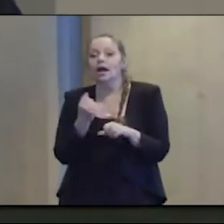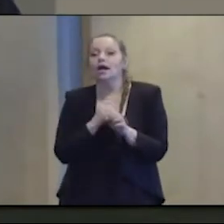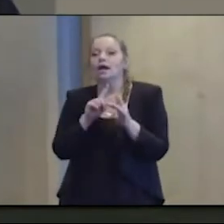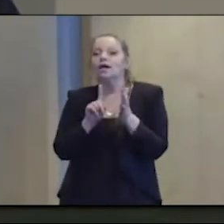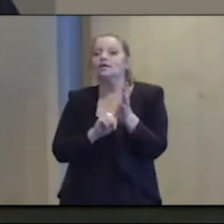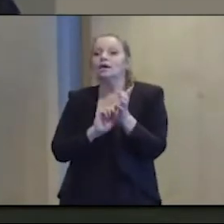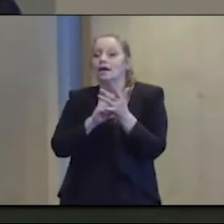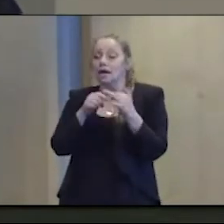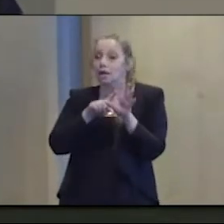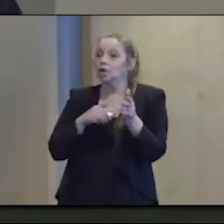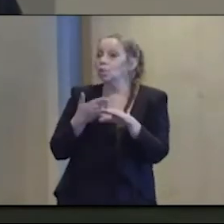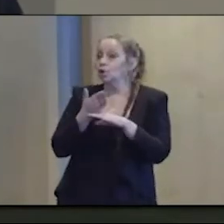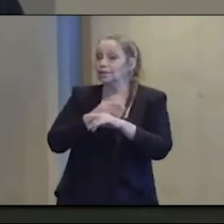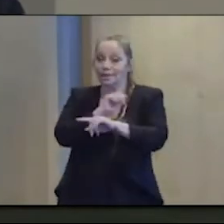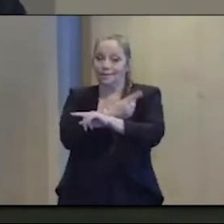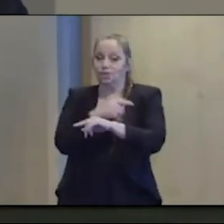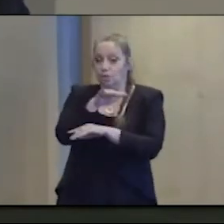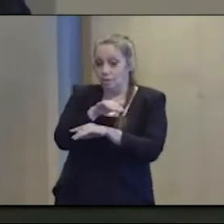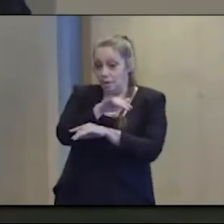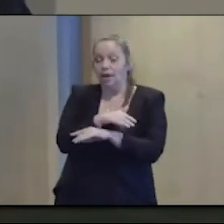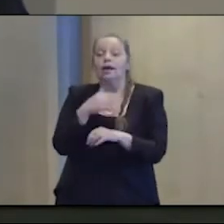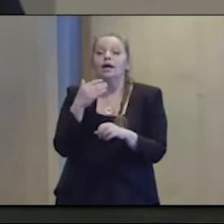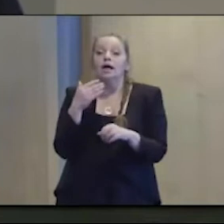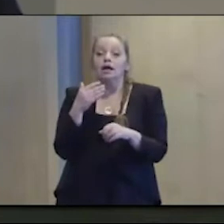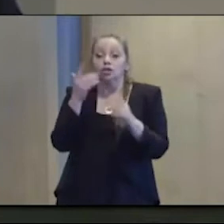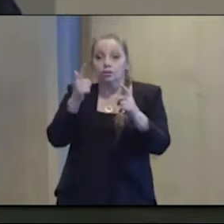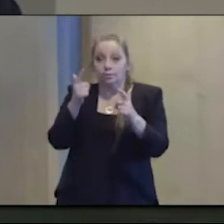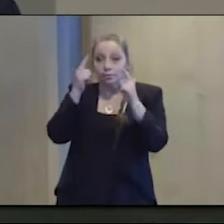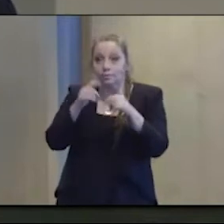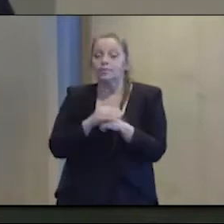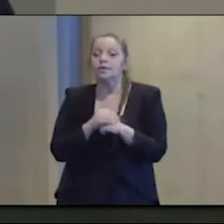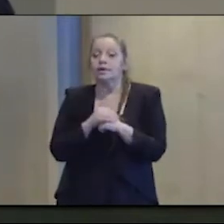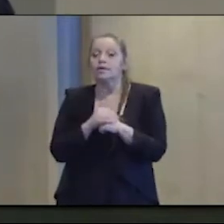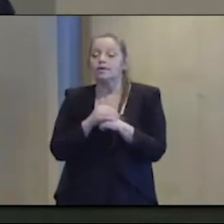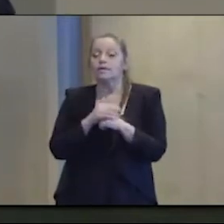scientist working in energy. She's the general manager of networks at Energy Networks Australia.